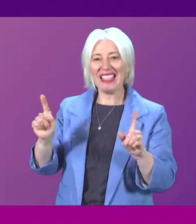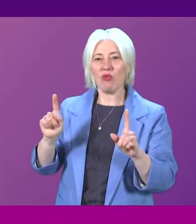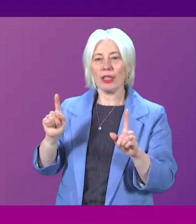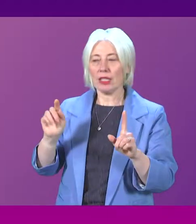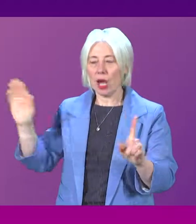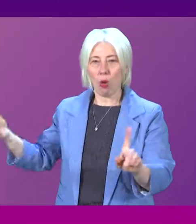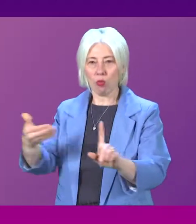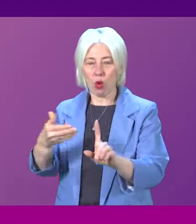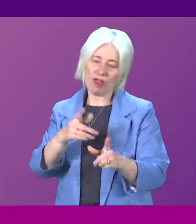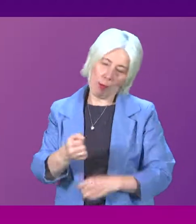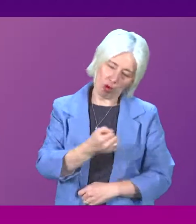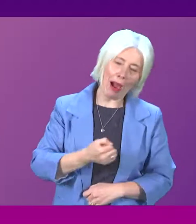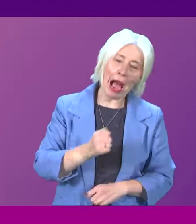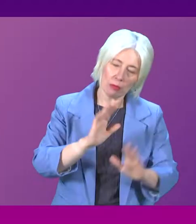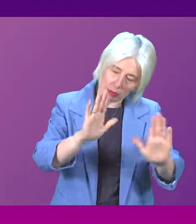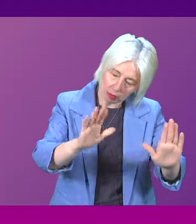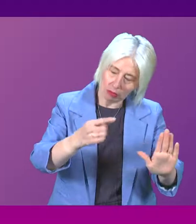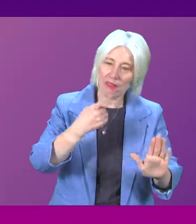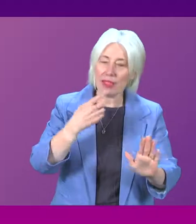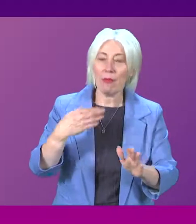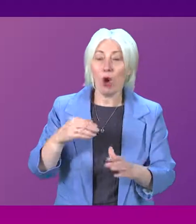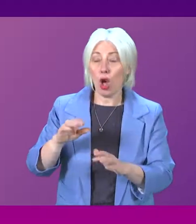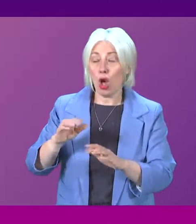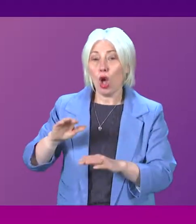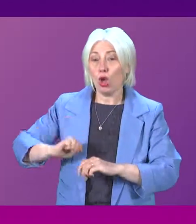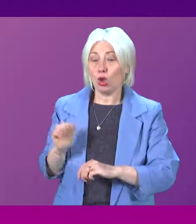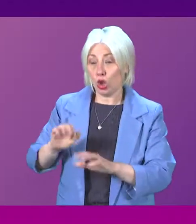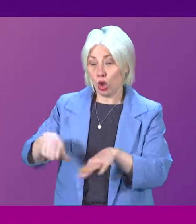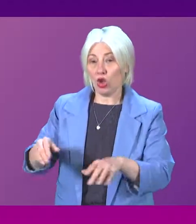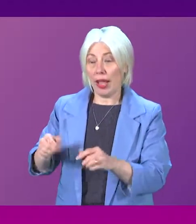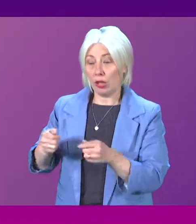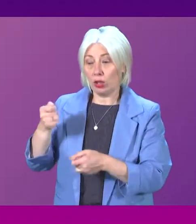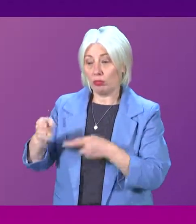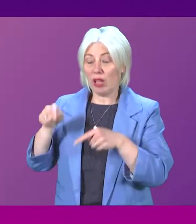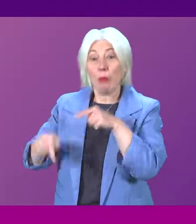I have cited before the Scottish child abuse inquiry, in which Lady Smith has taken a modular